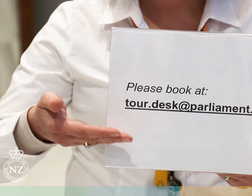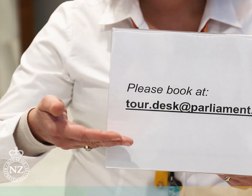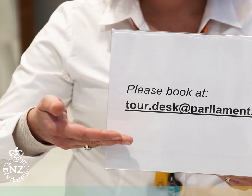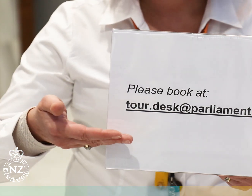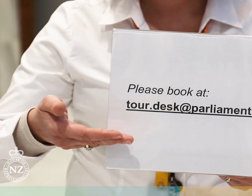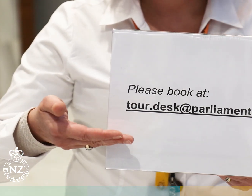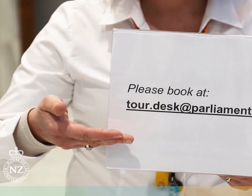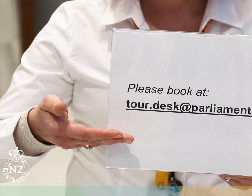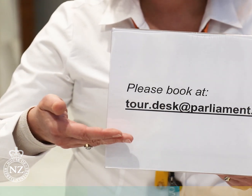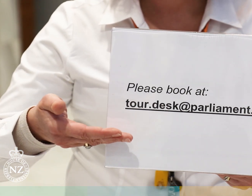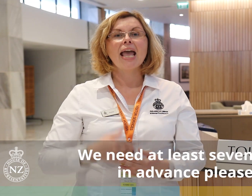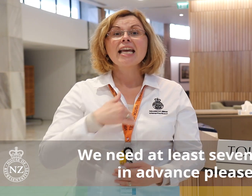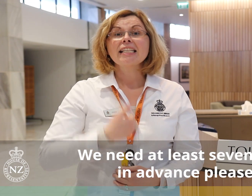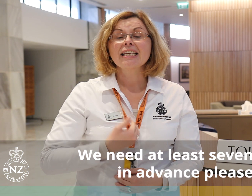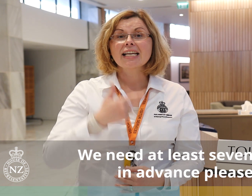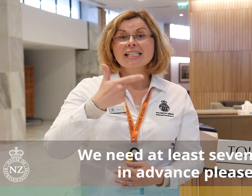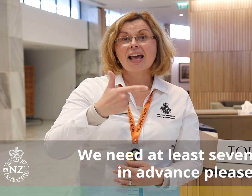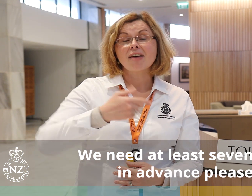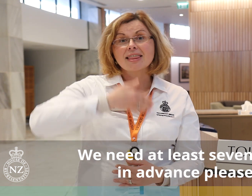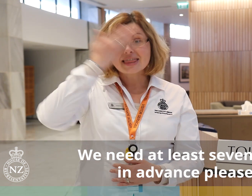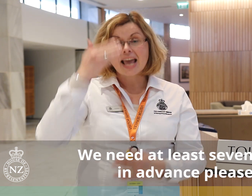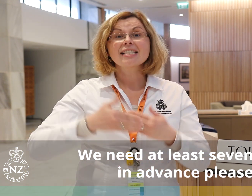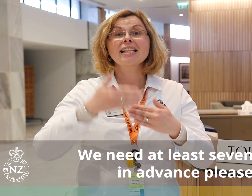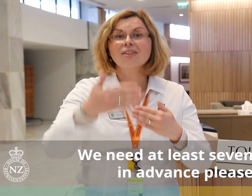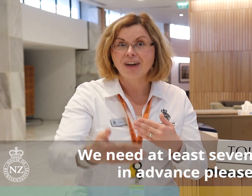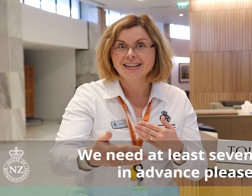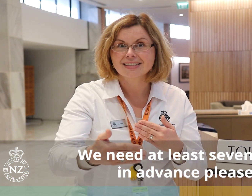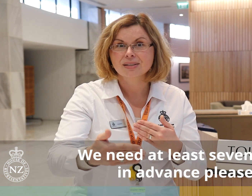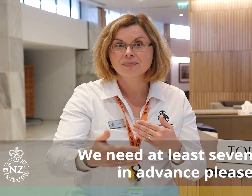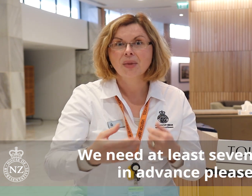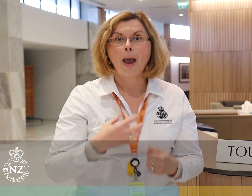Please book at: tour.desk@parliament.govt.nz We need at least seven days in advance please.